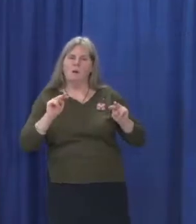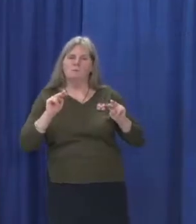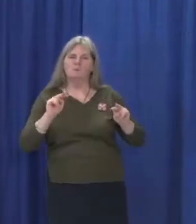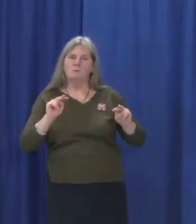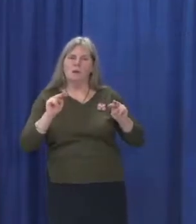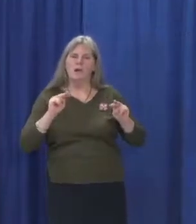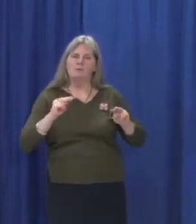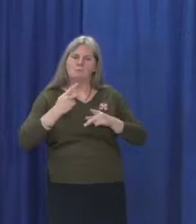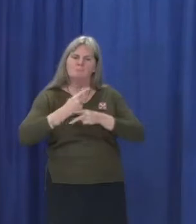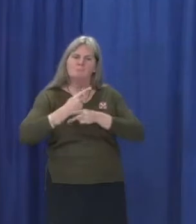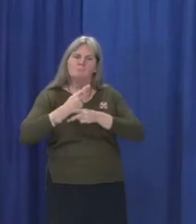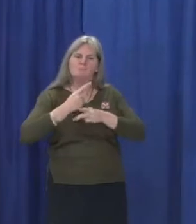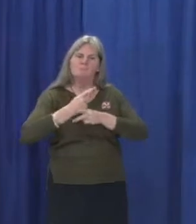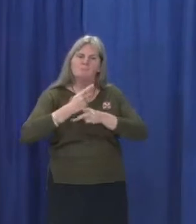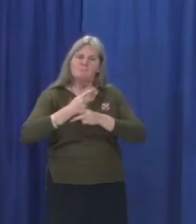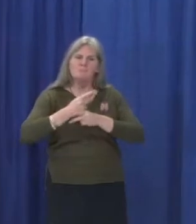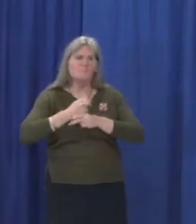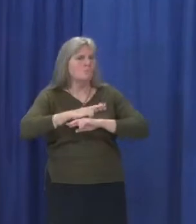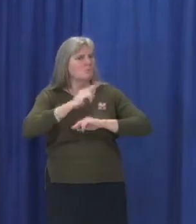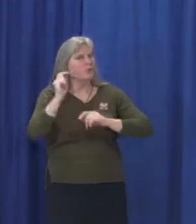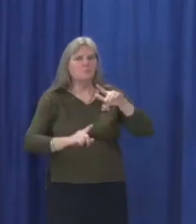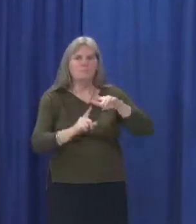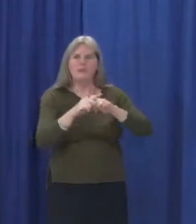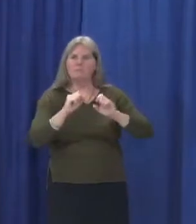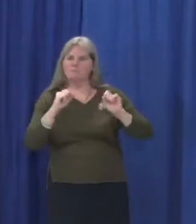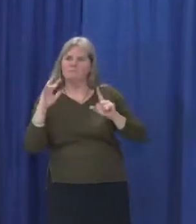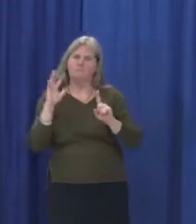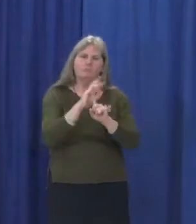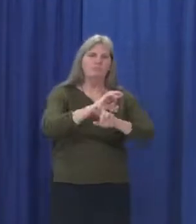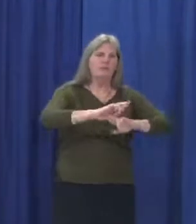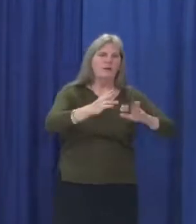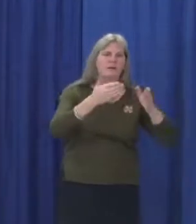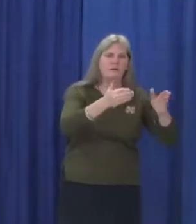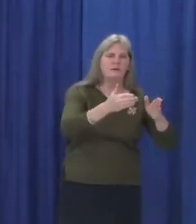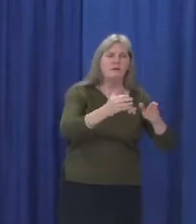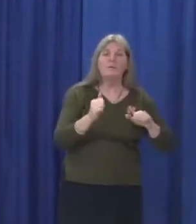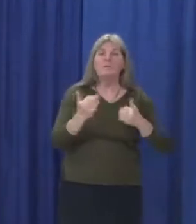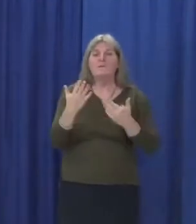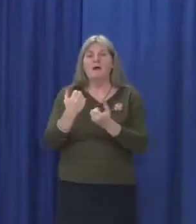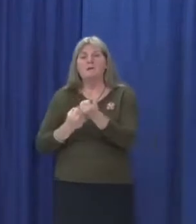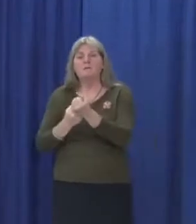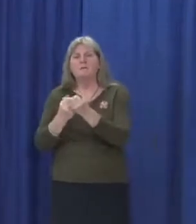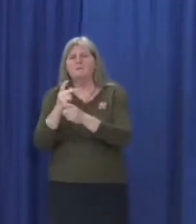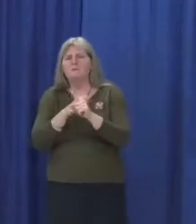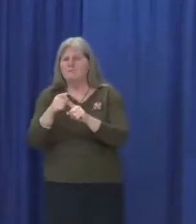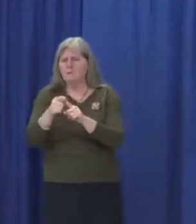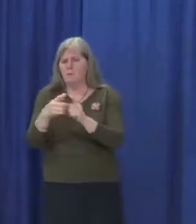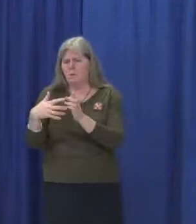system to respond to outbreaks, provide supports to people who